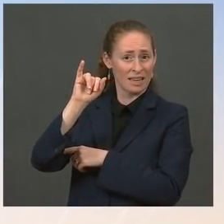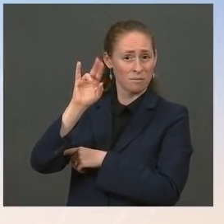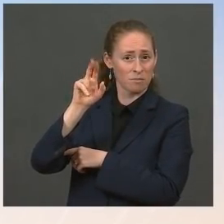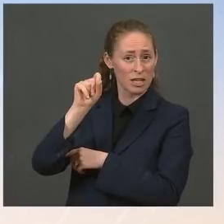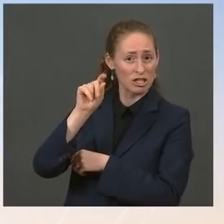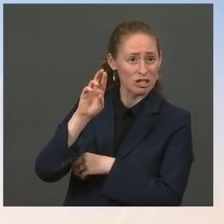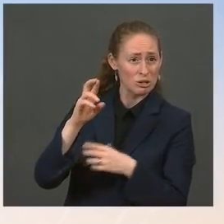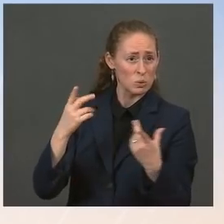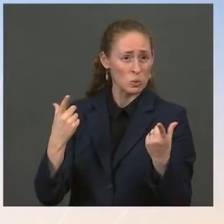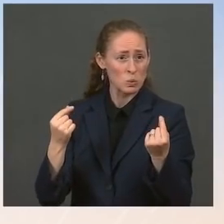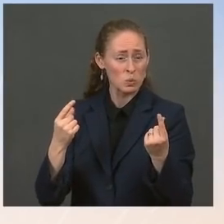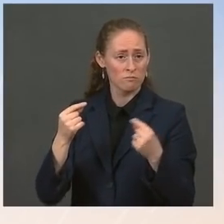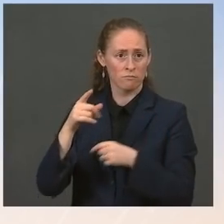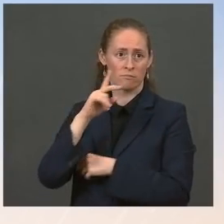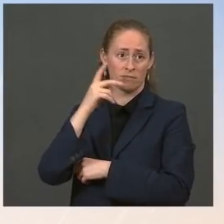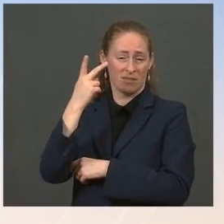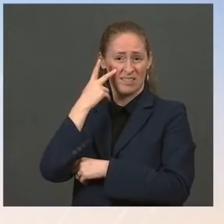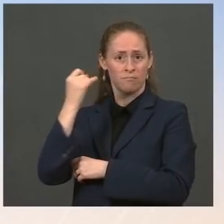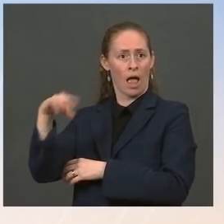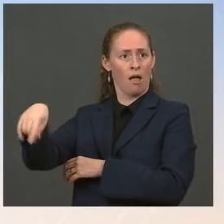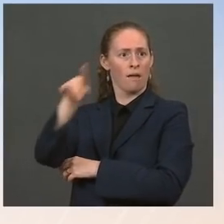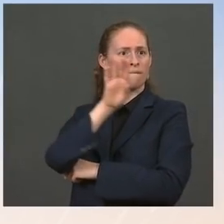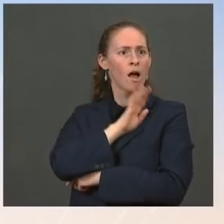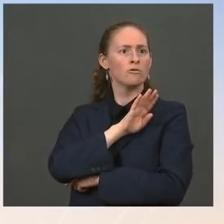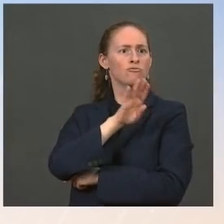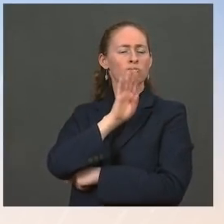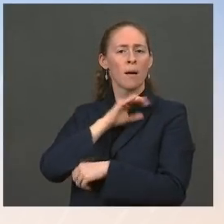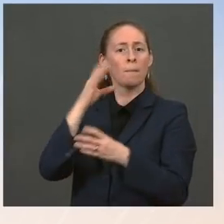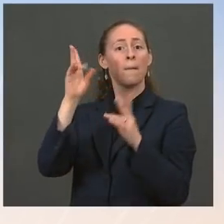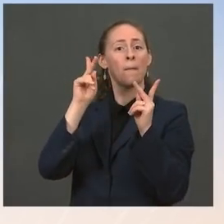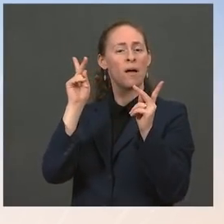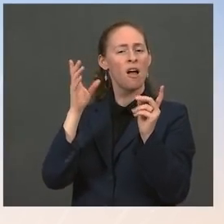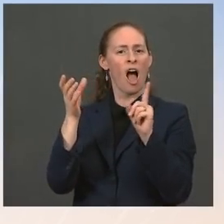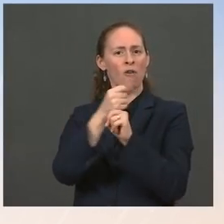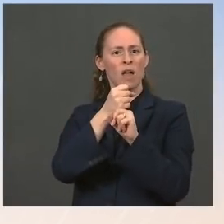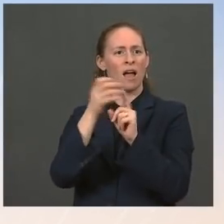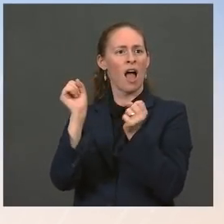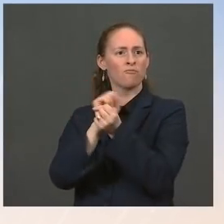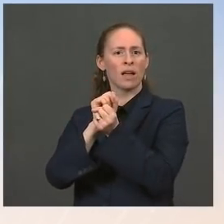some people have got arrested just yesterday -- among activists on the voting rights issues.